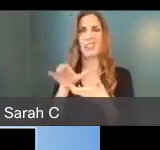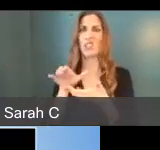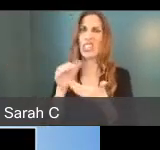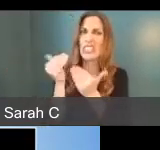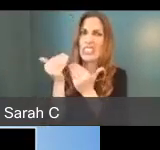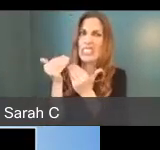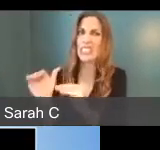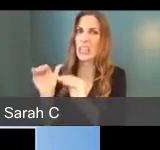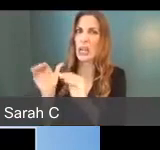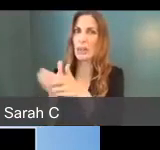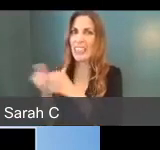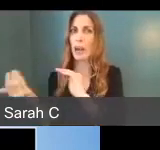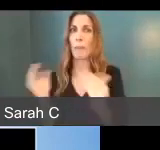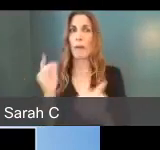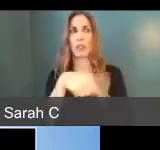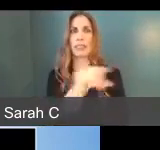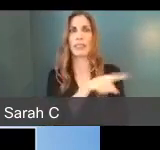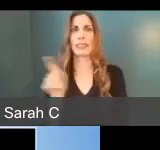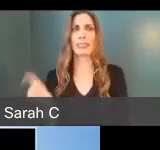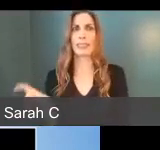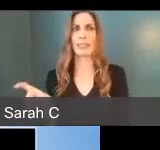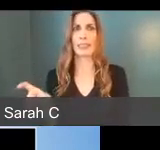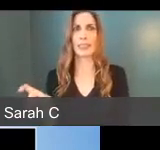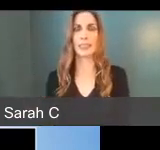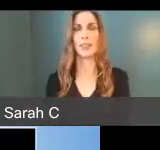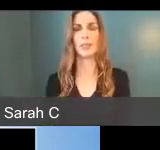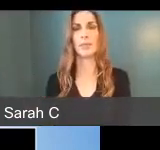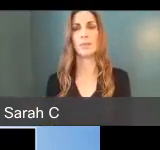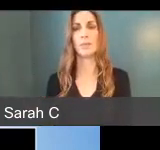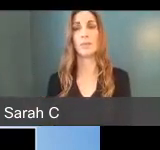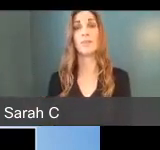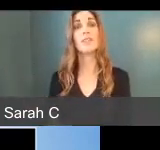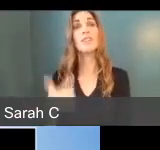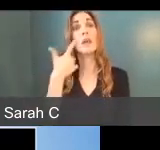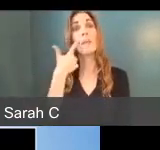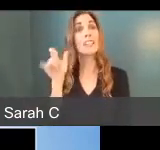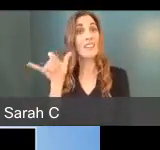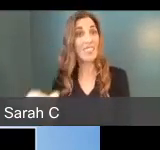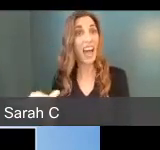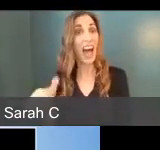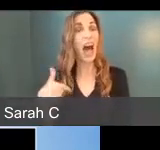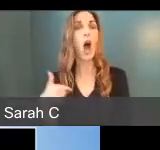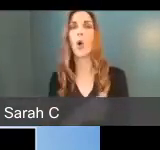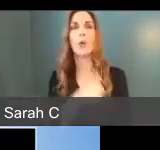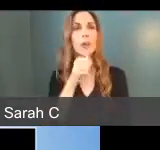we, because of this, we do not have a clear answer to when we will be able to start